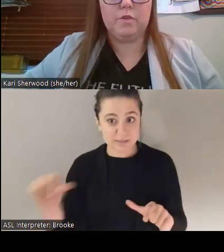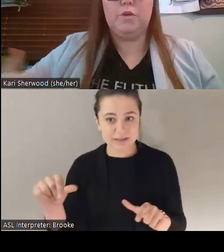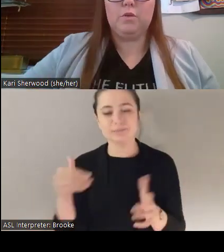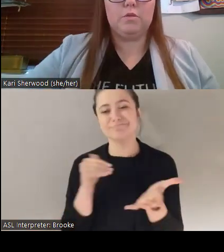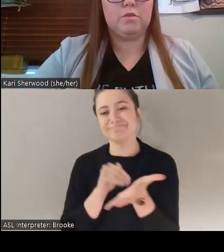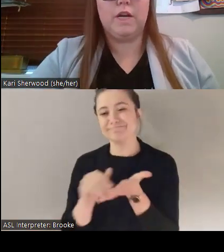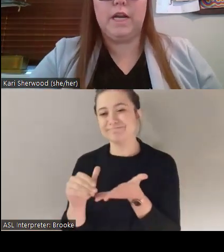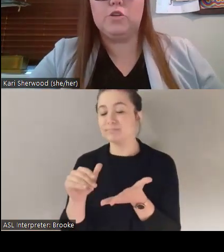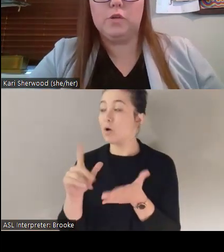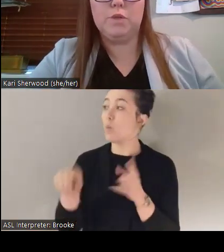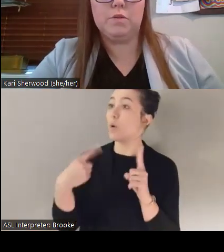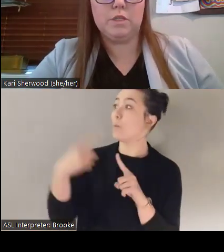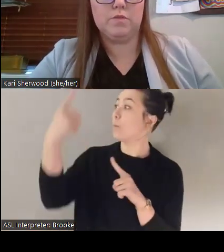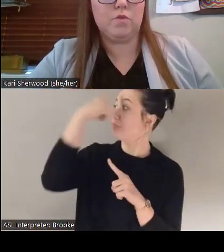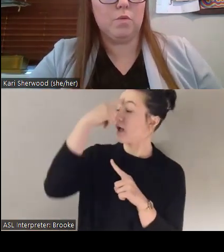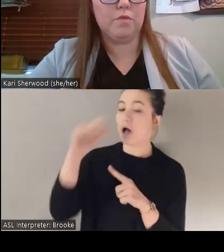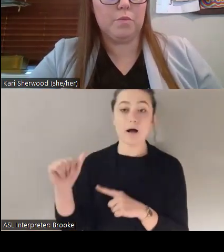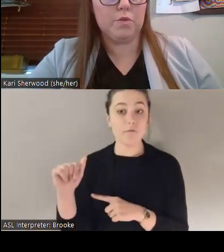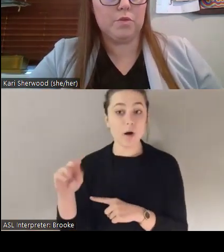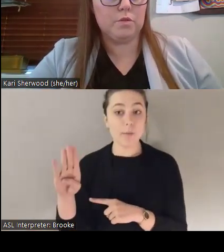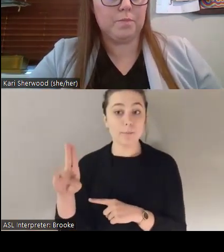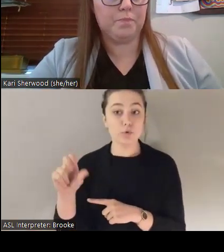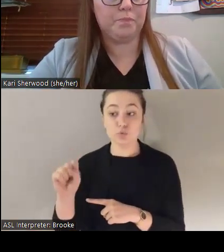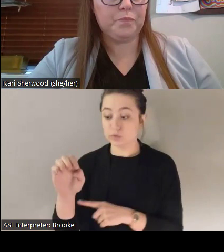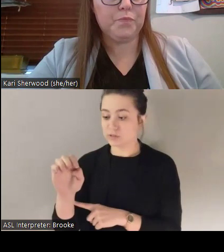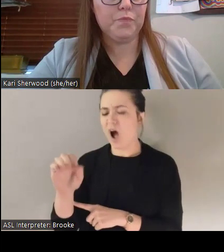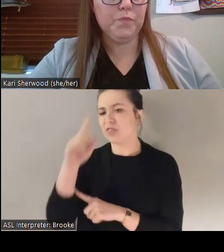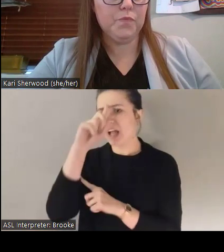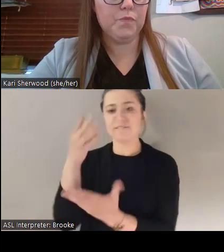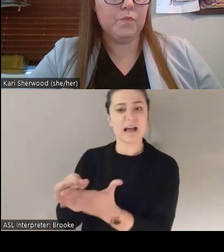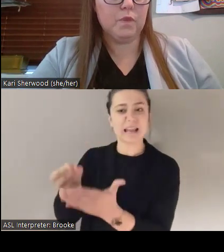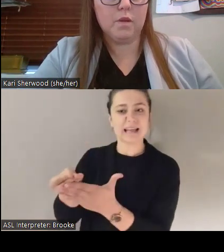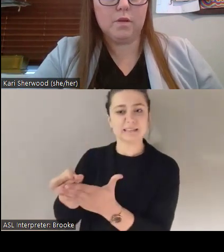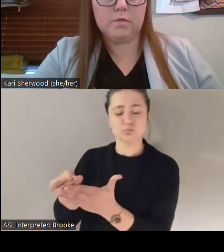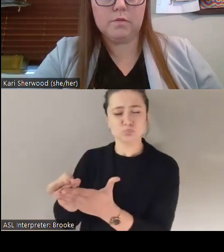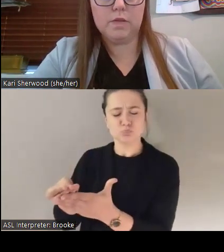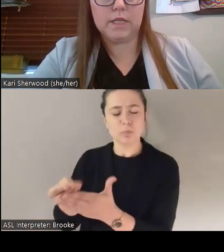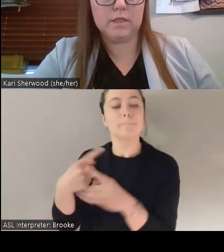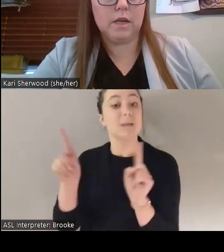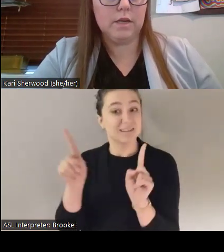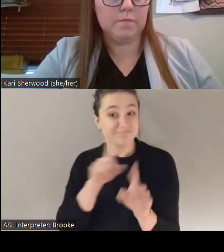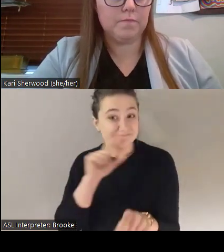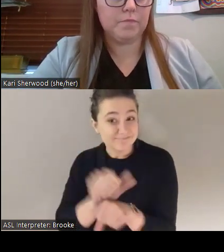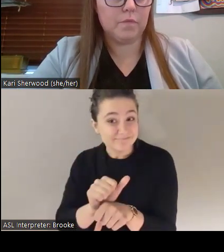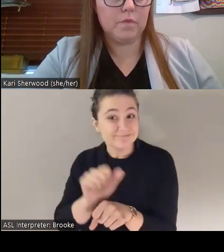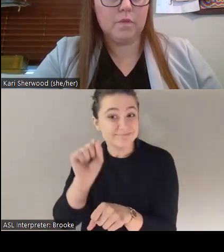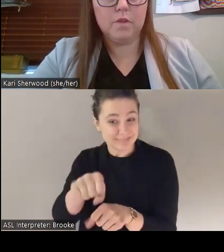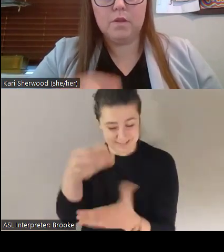abuse -- financial abuse is a form of abuse. Next slide.